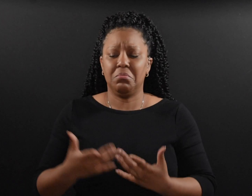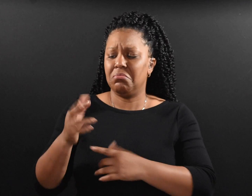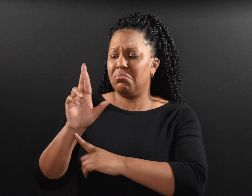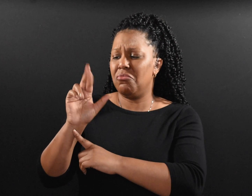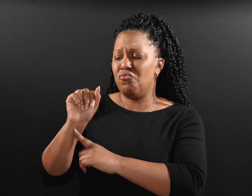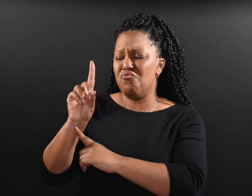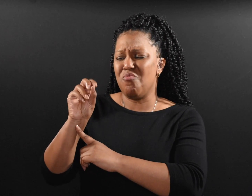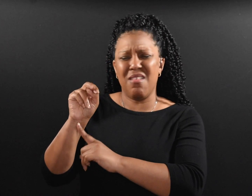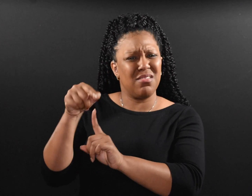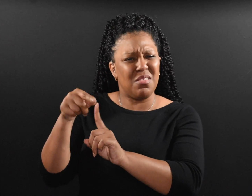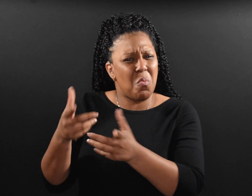What is radon?